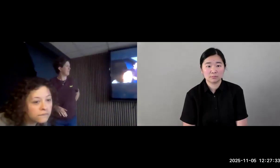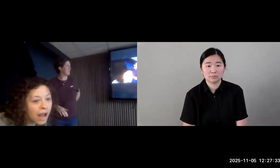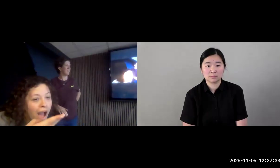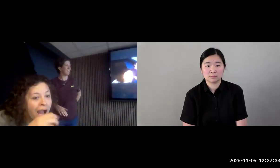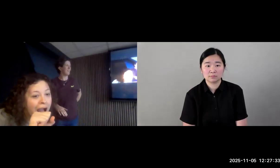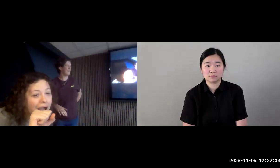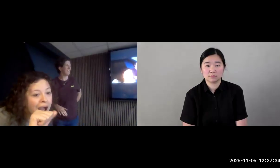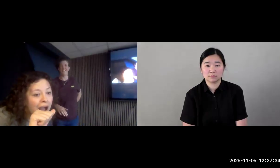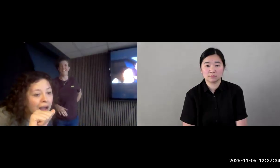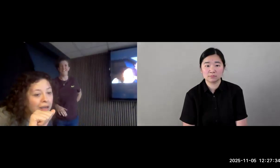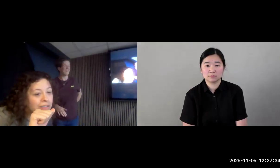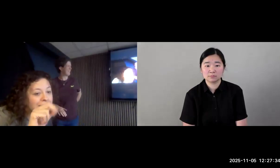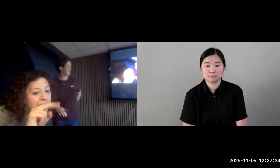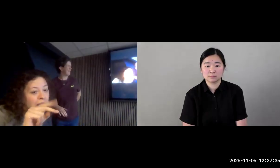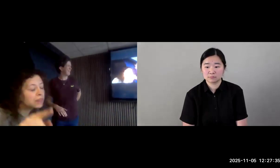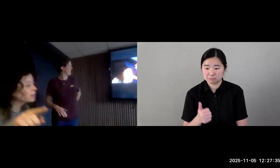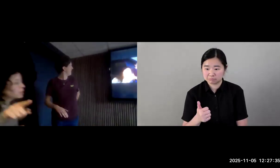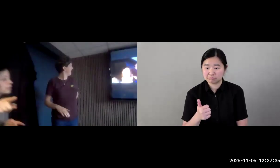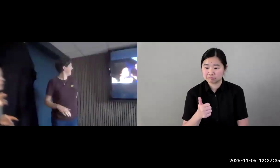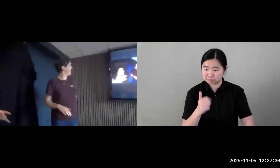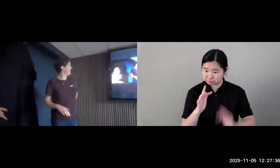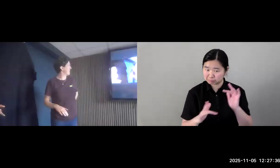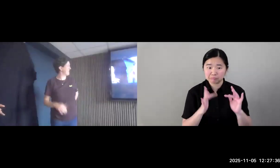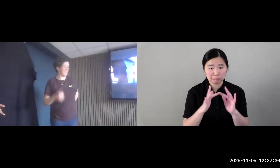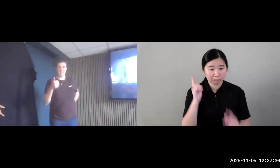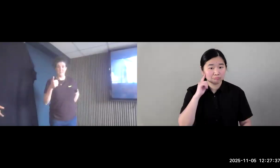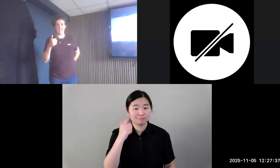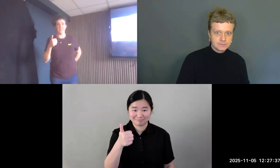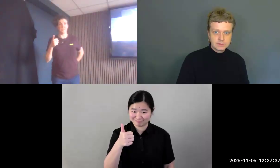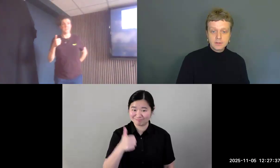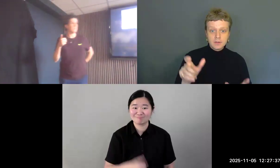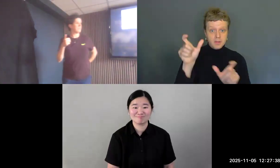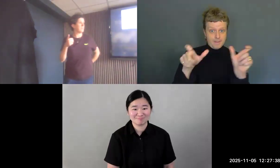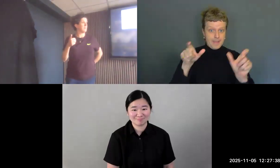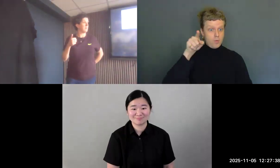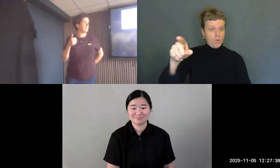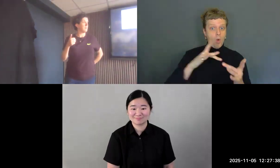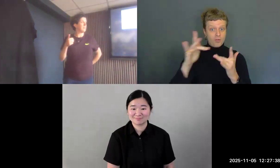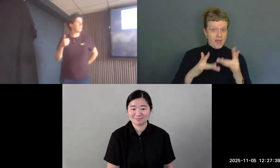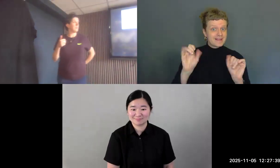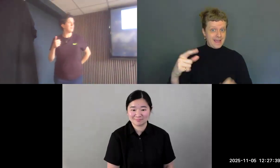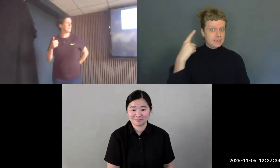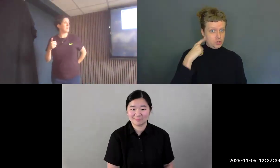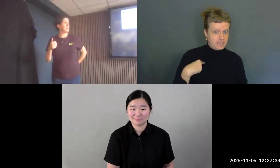The people online can hear me. Okay. Sorry again. Yeah,